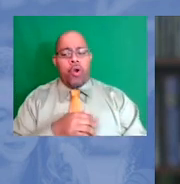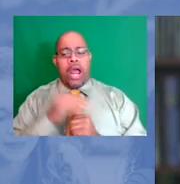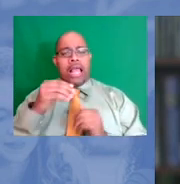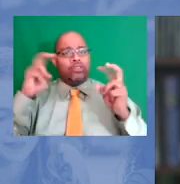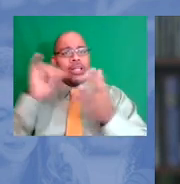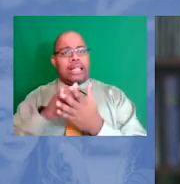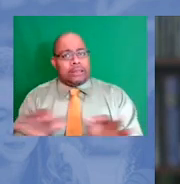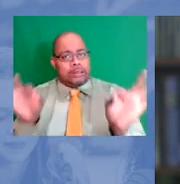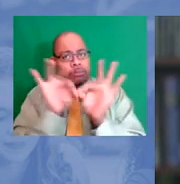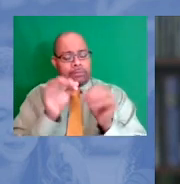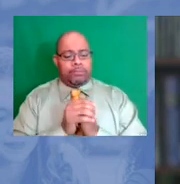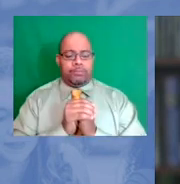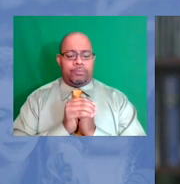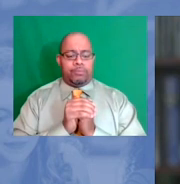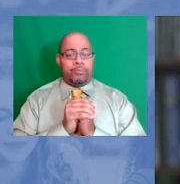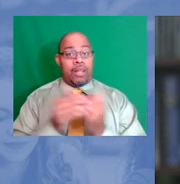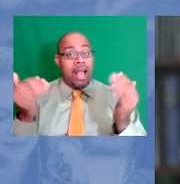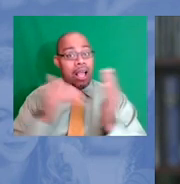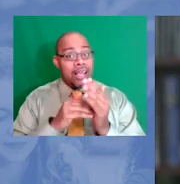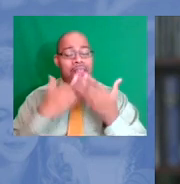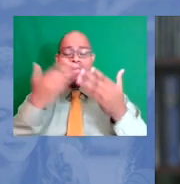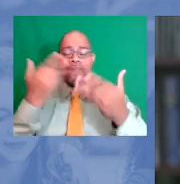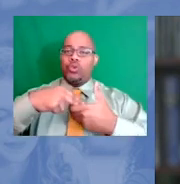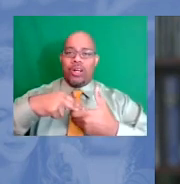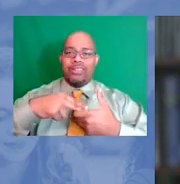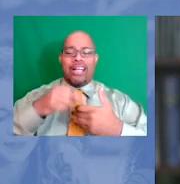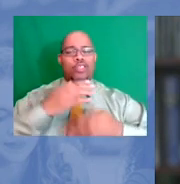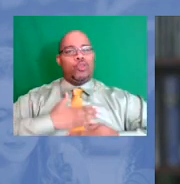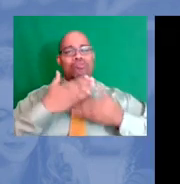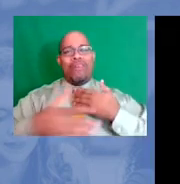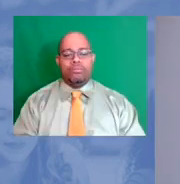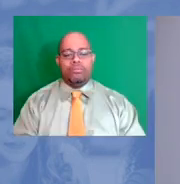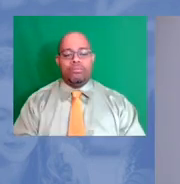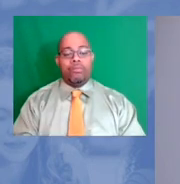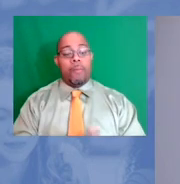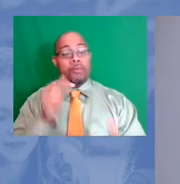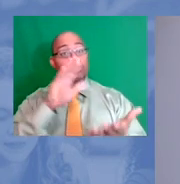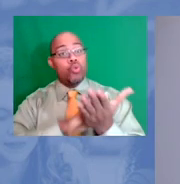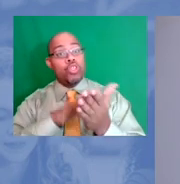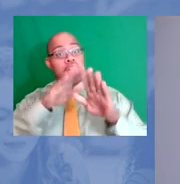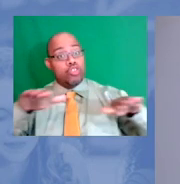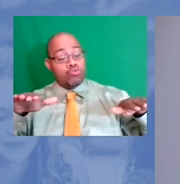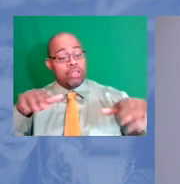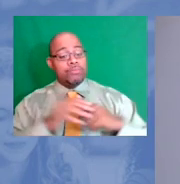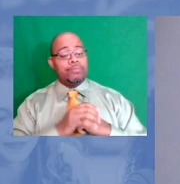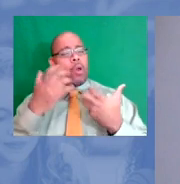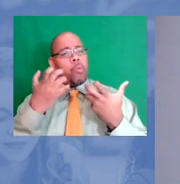AGAIN, THANK YOU FOR JOINING, AND ENJOY THE REST OF THE DAY. SCHOOLS AND CHILDREN. I'D LIKE TO TAKE A MOMENT RIGHT NOW TO ACKNOWLEDGE